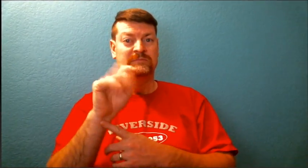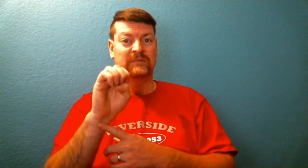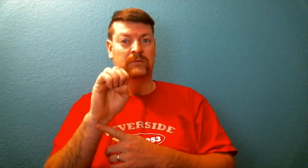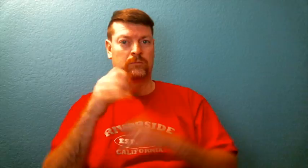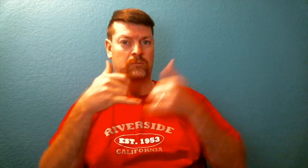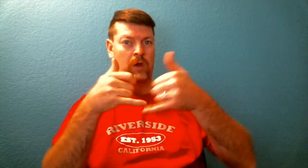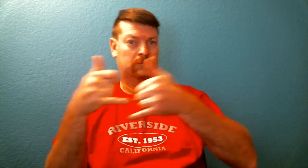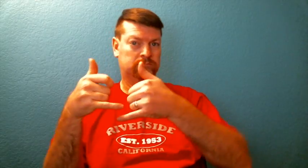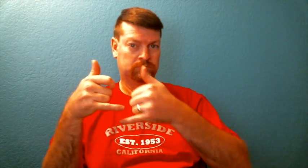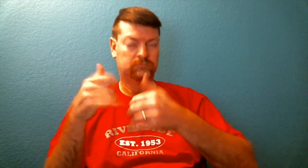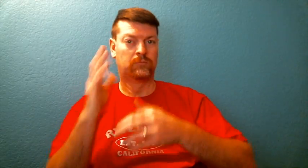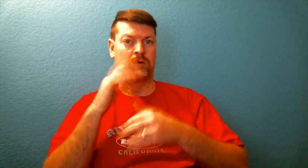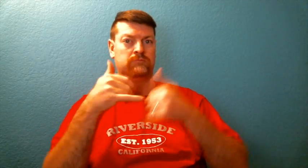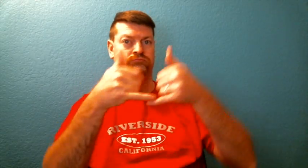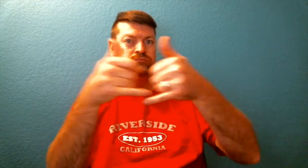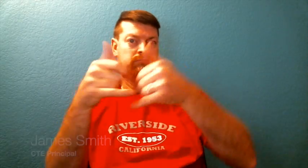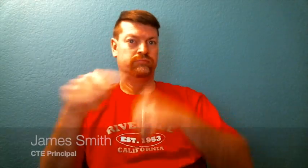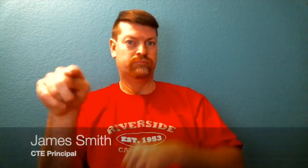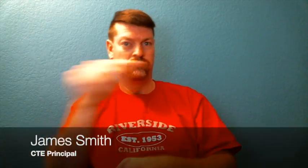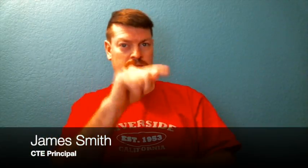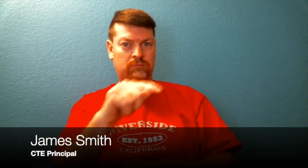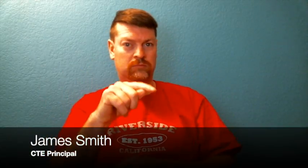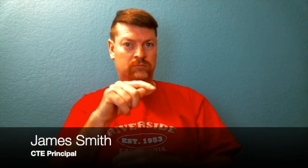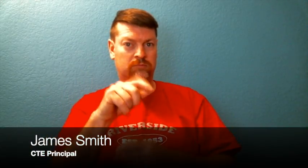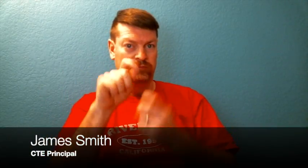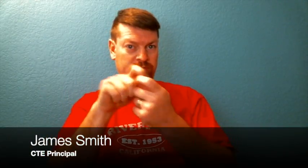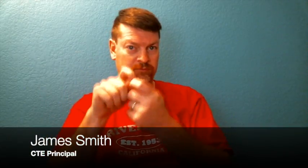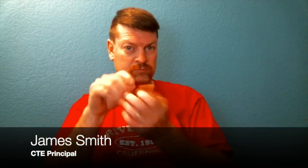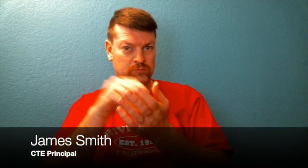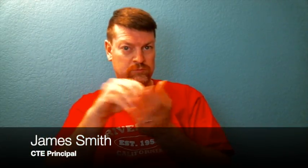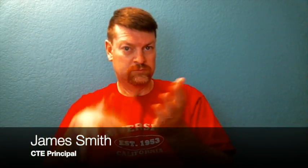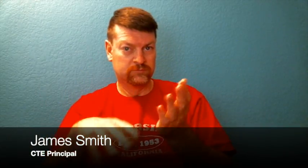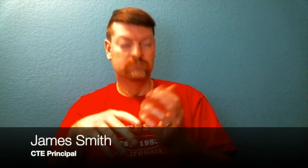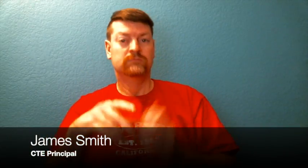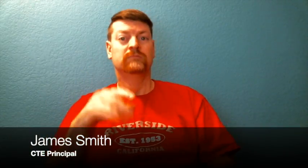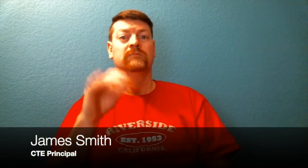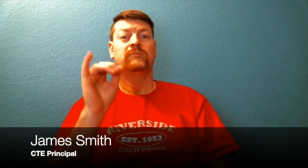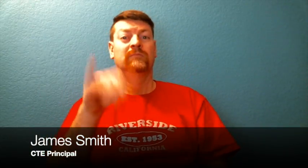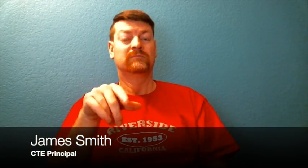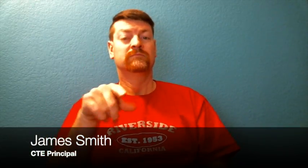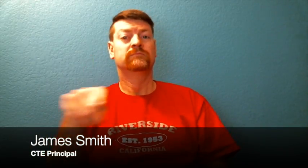Now our CT Awards will go to particular students that were